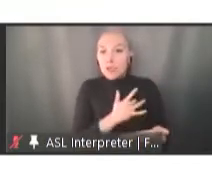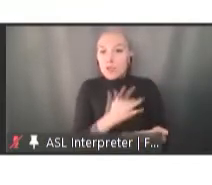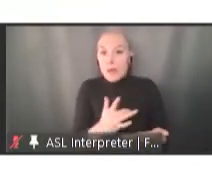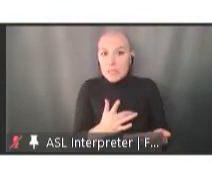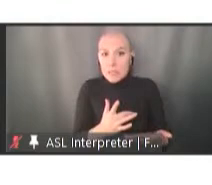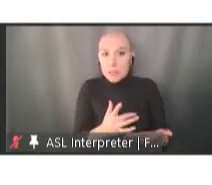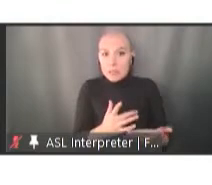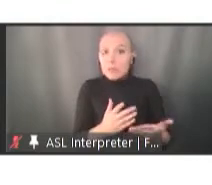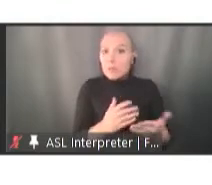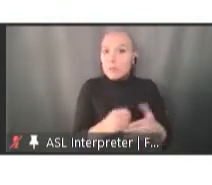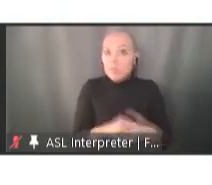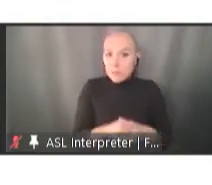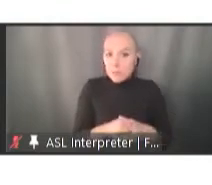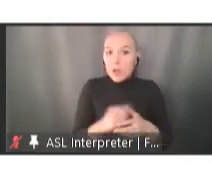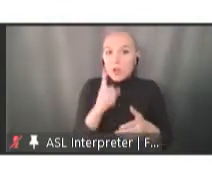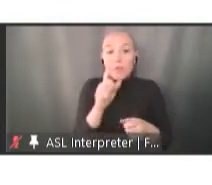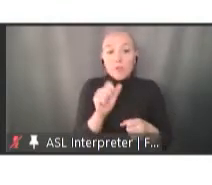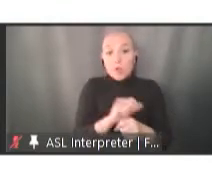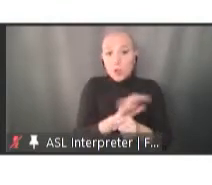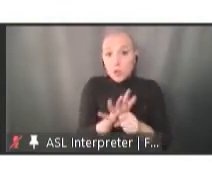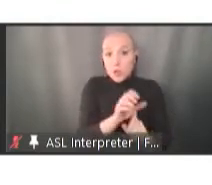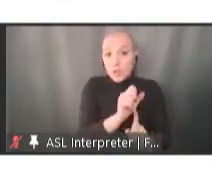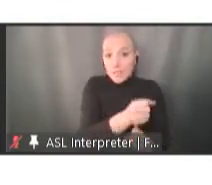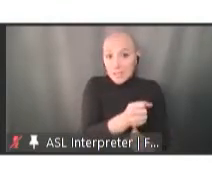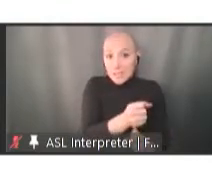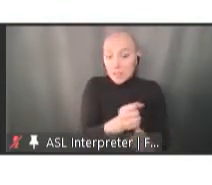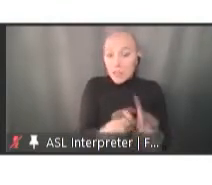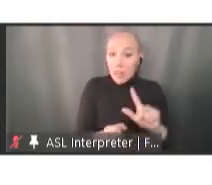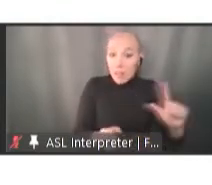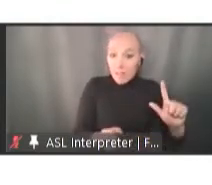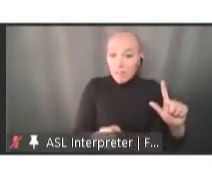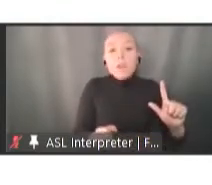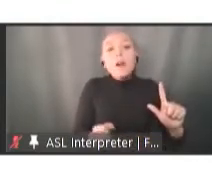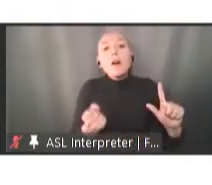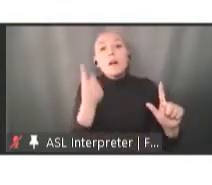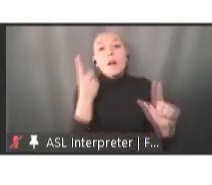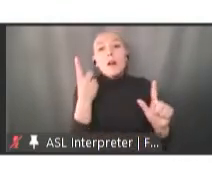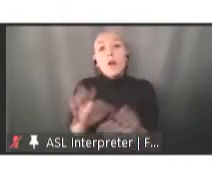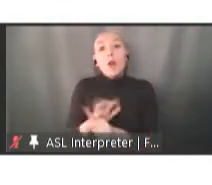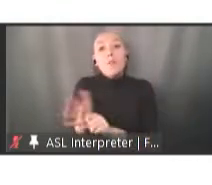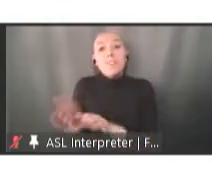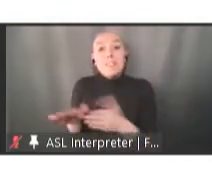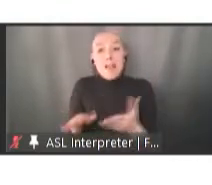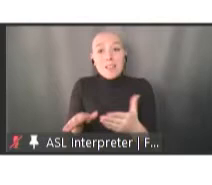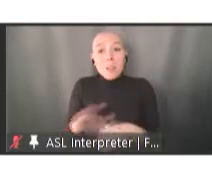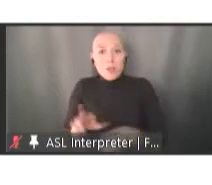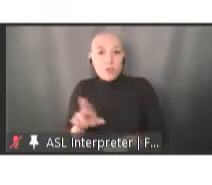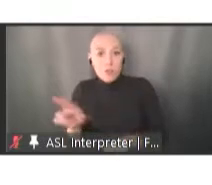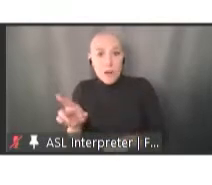cases on the left and deaths on the right. Unvaccinated persons are shown in black, fully